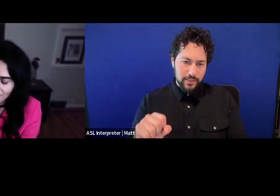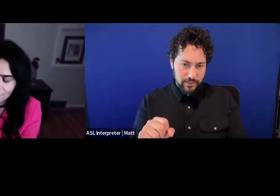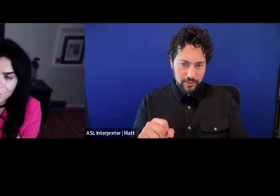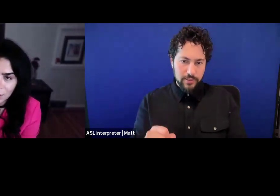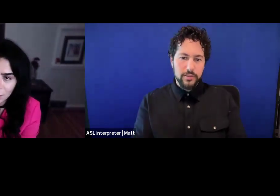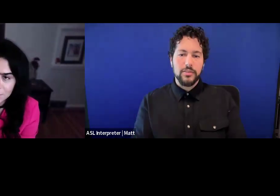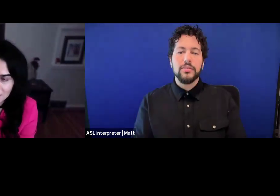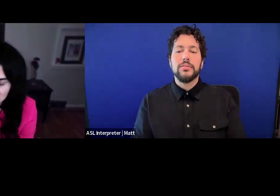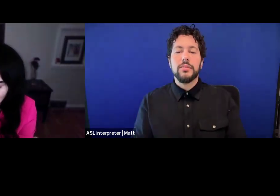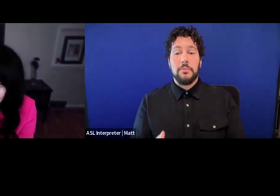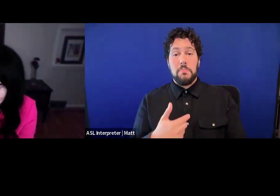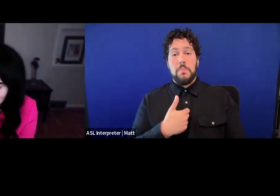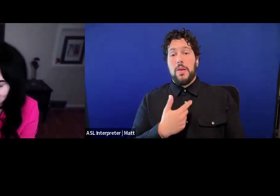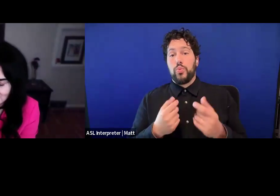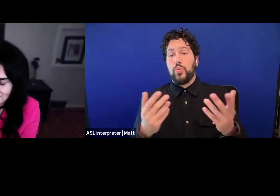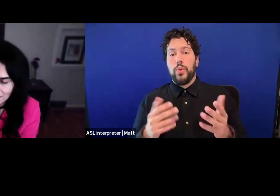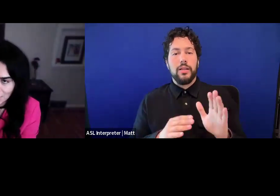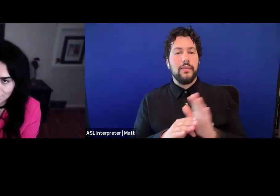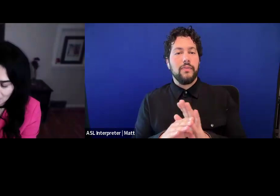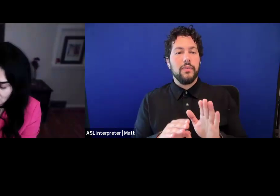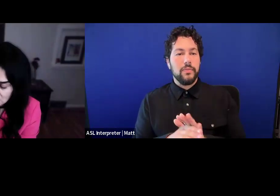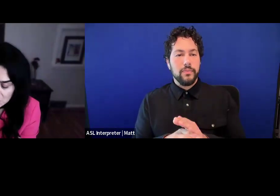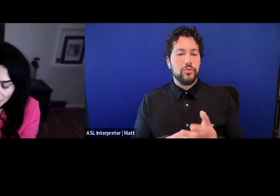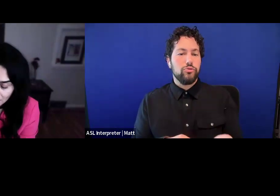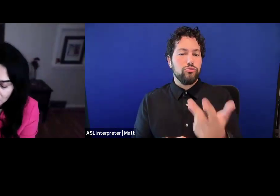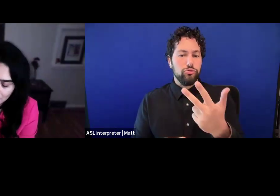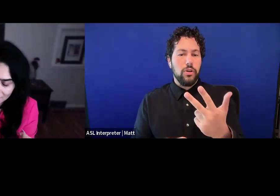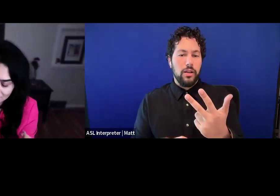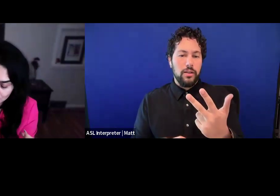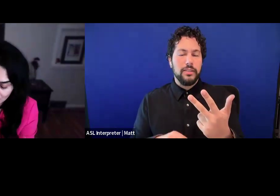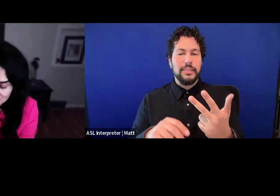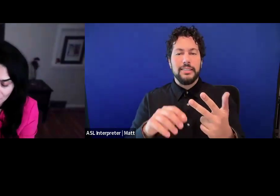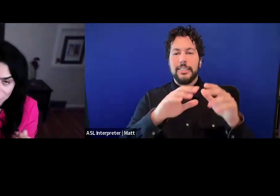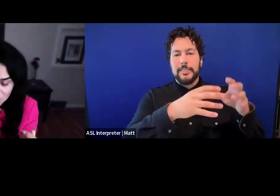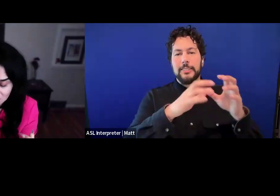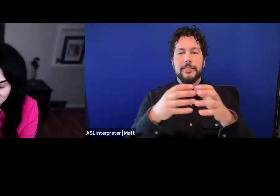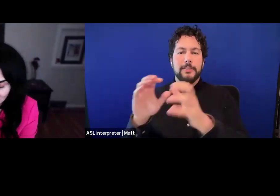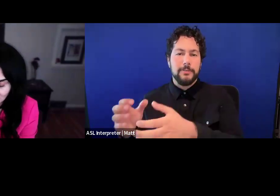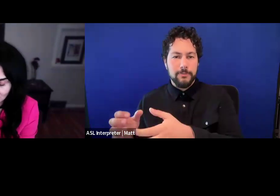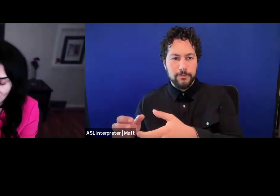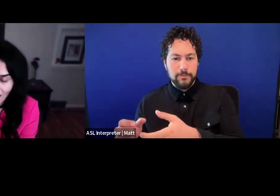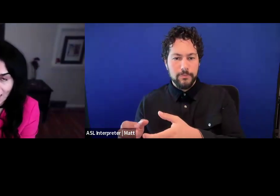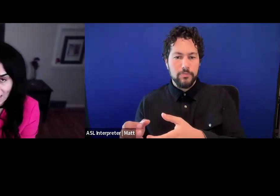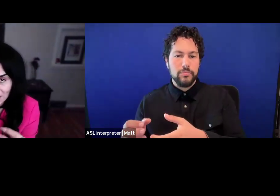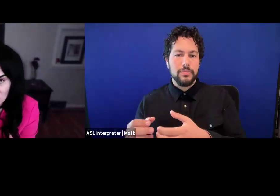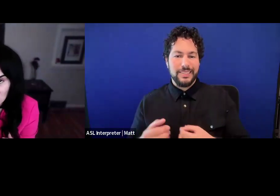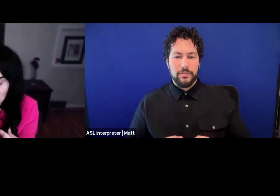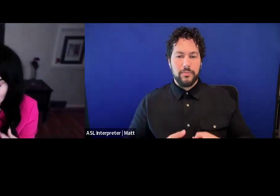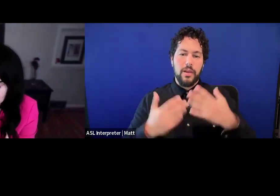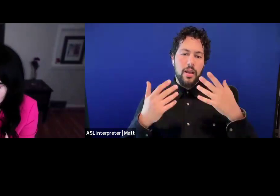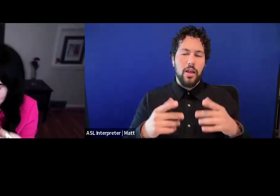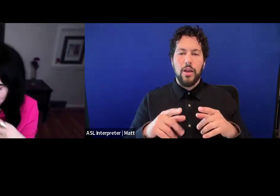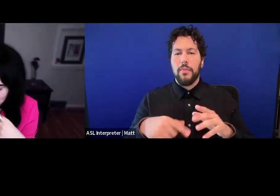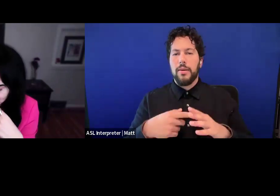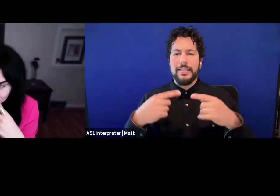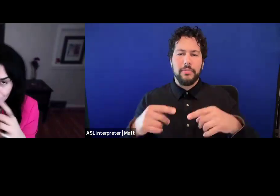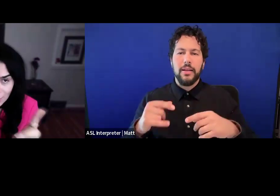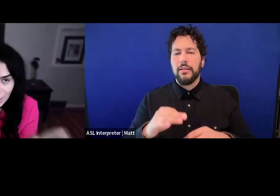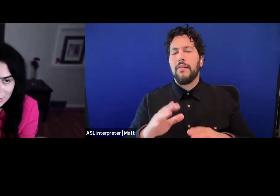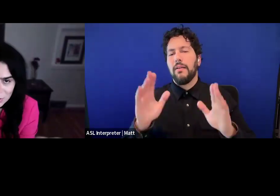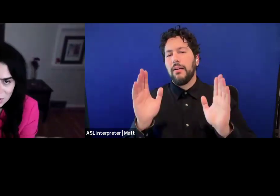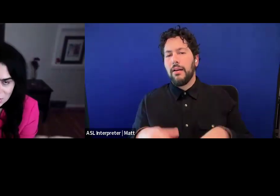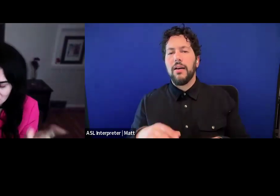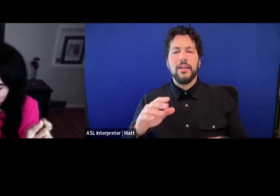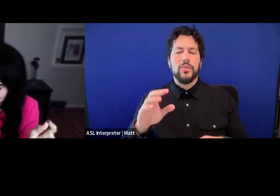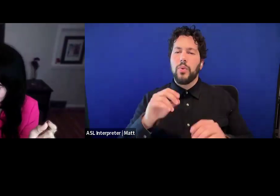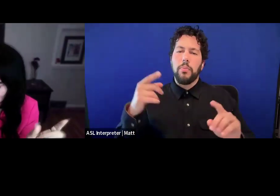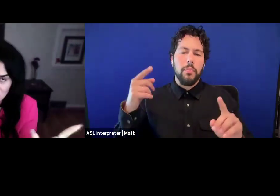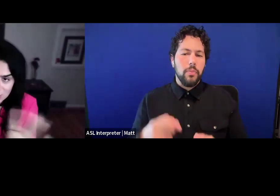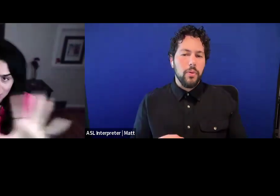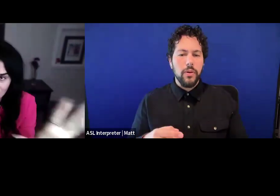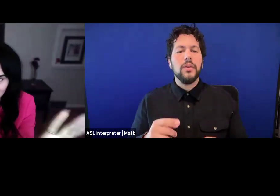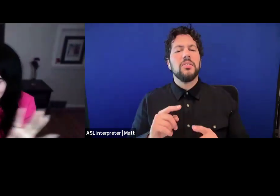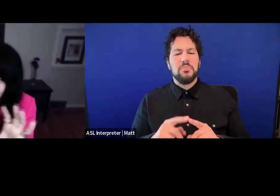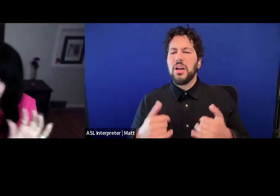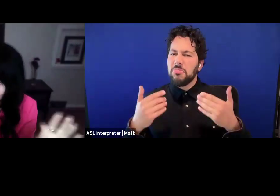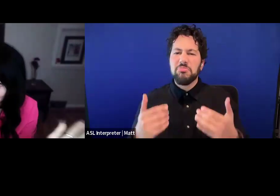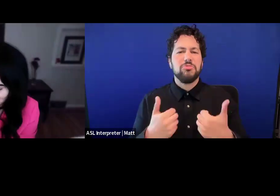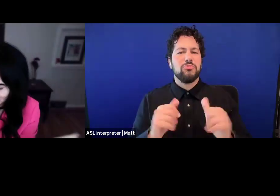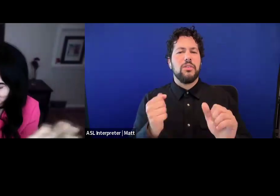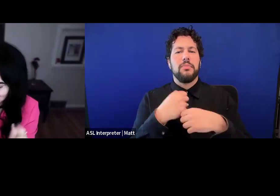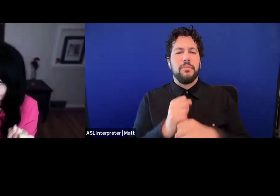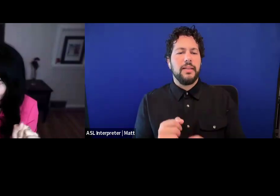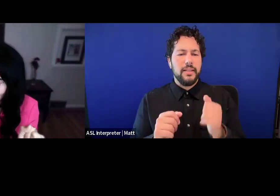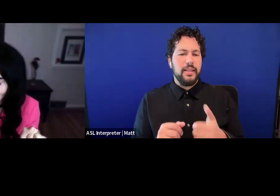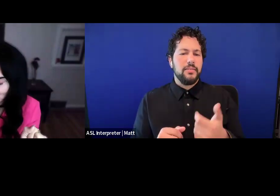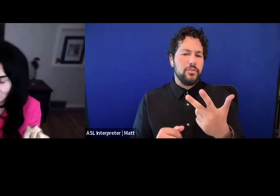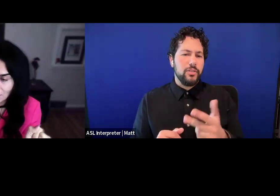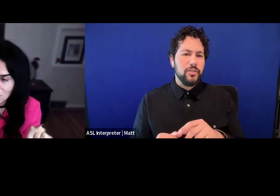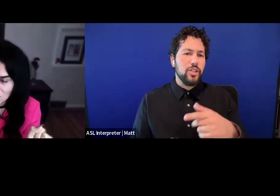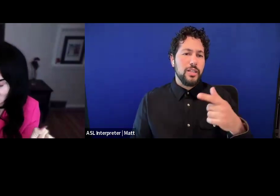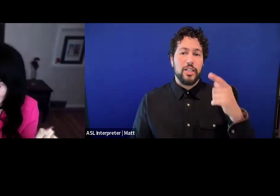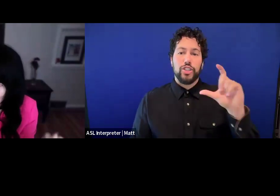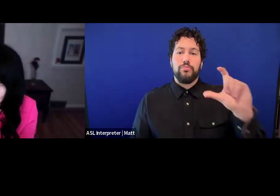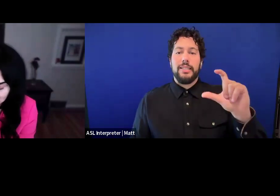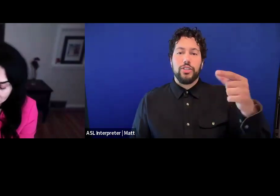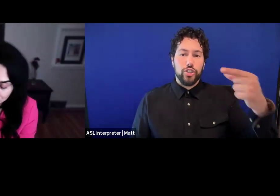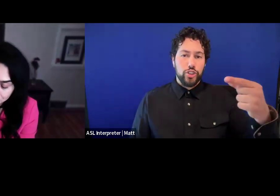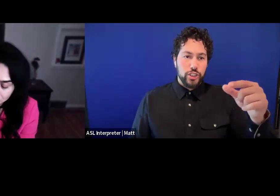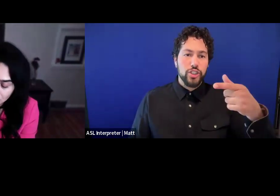I developed a tripartite schema inspired by debates about fugitivity and new materialisms. Capital G gender, as you see here in the slide, right? From left to right, capital G, gender.